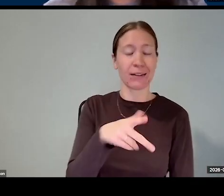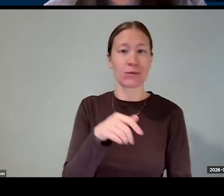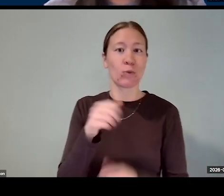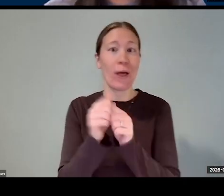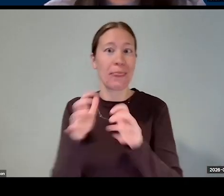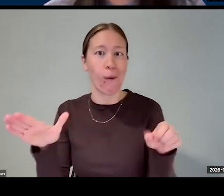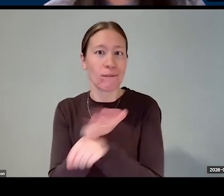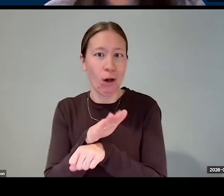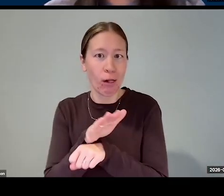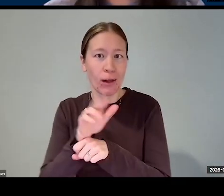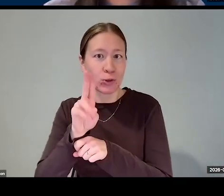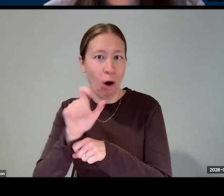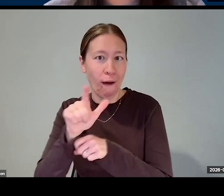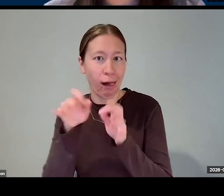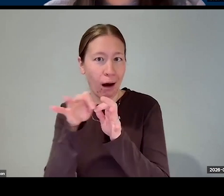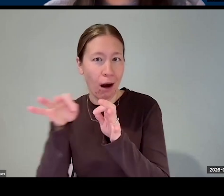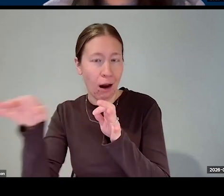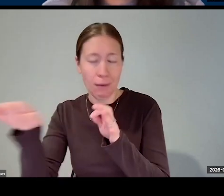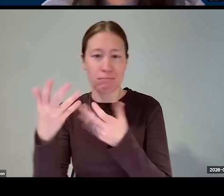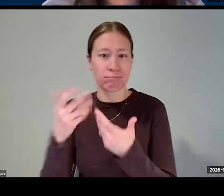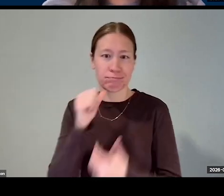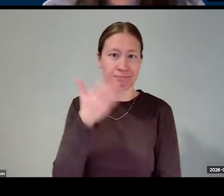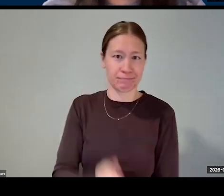Last note on hyperlinks, it is pretty common